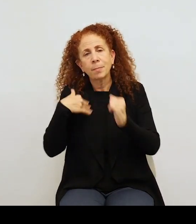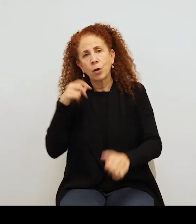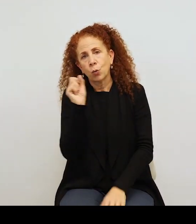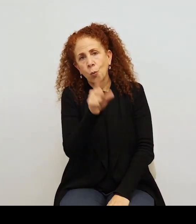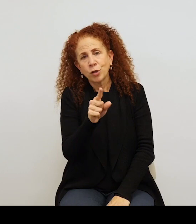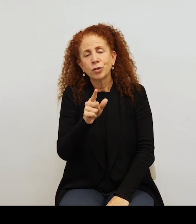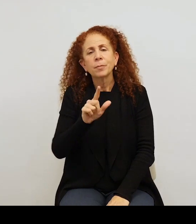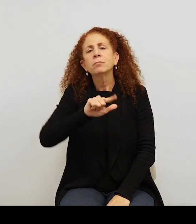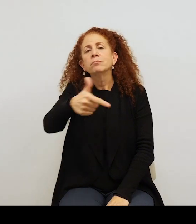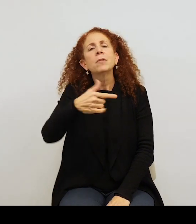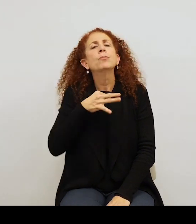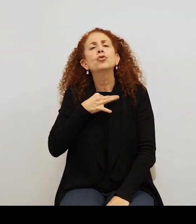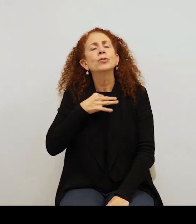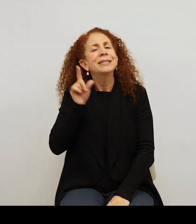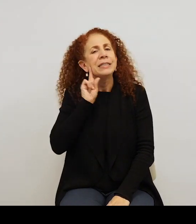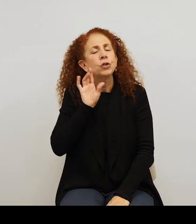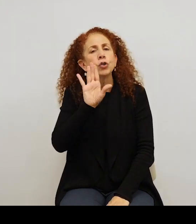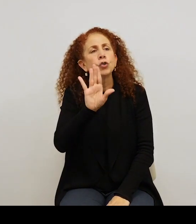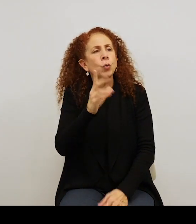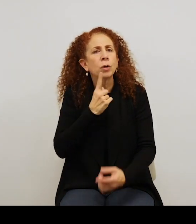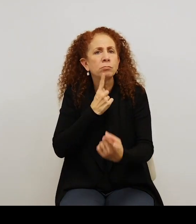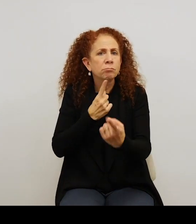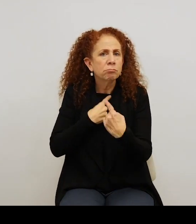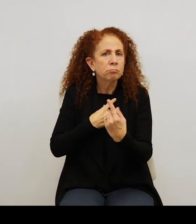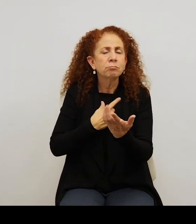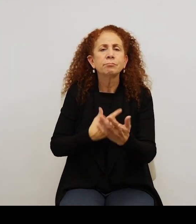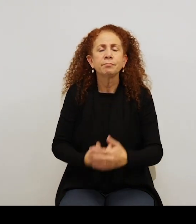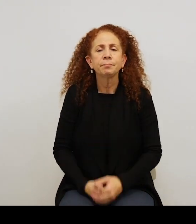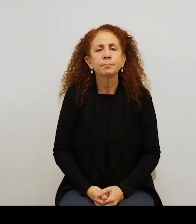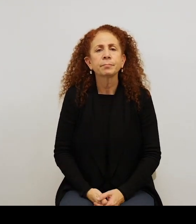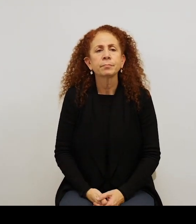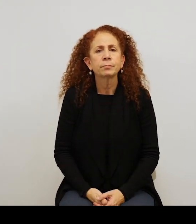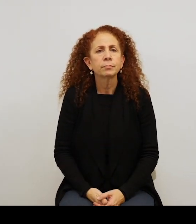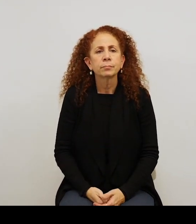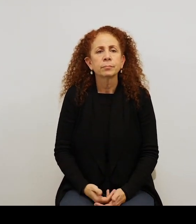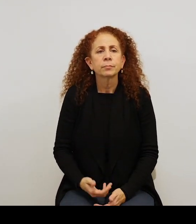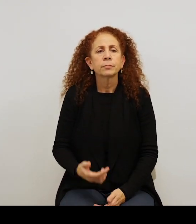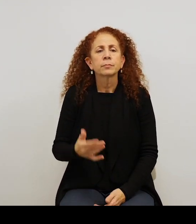but I'm curious to hear you respond to this question,